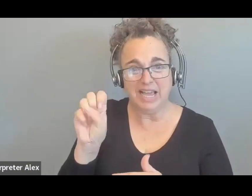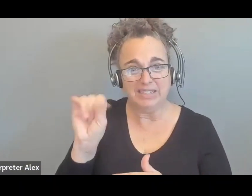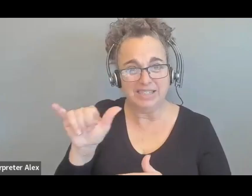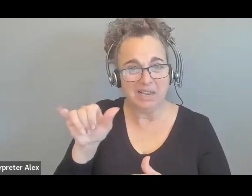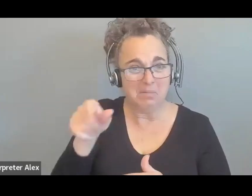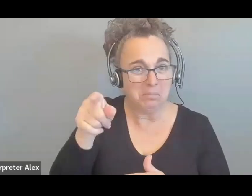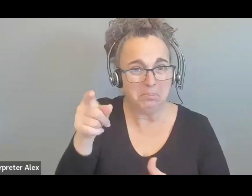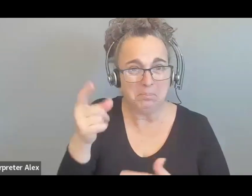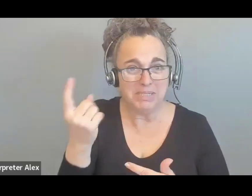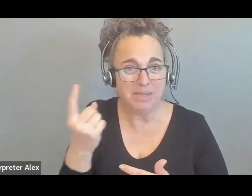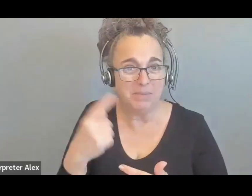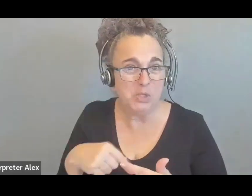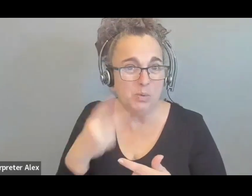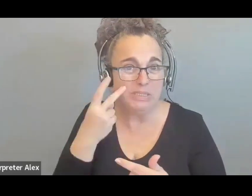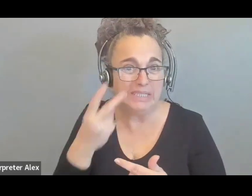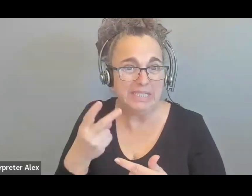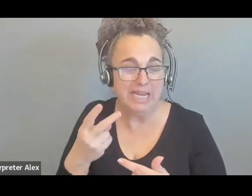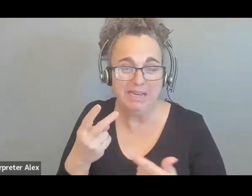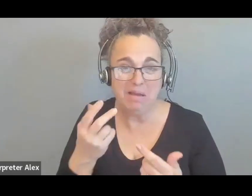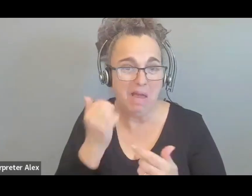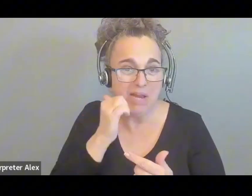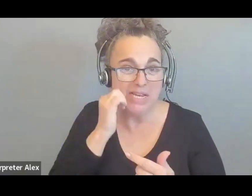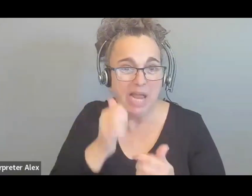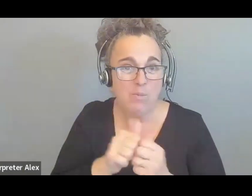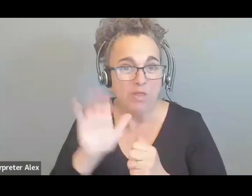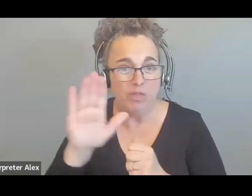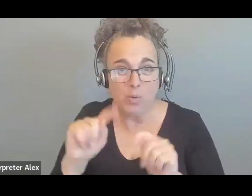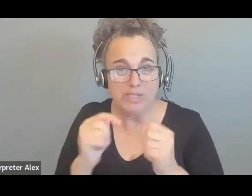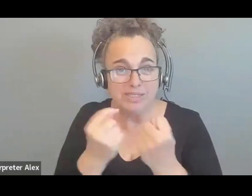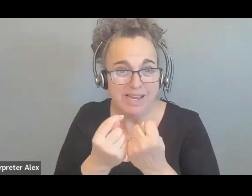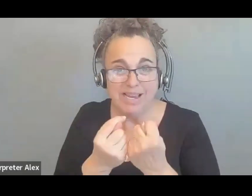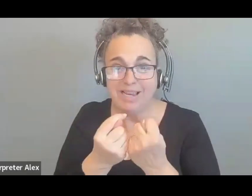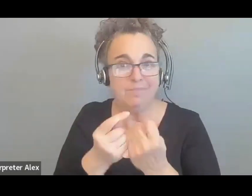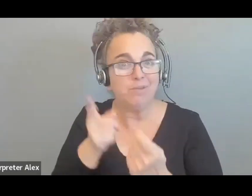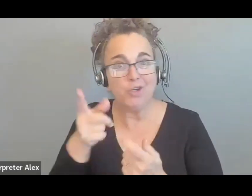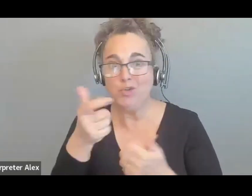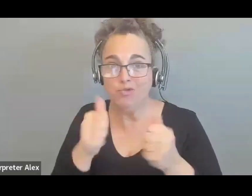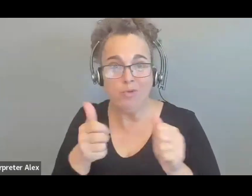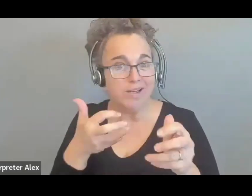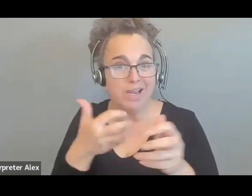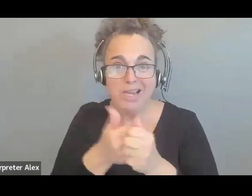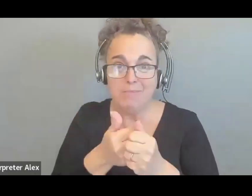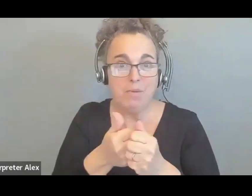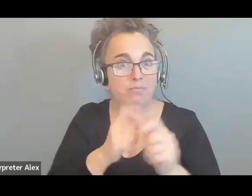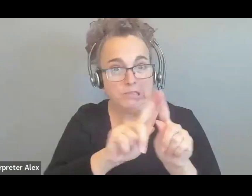that you are faced with on a daily basis with your team as you're keeping up with all the platforms